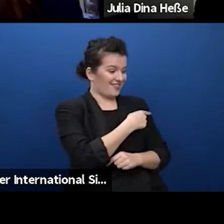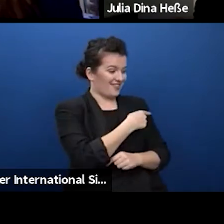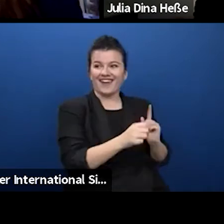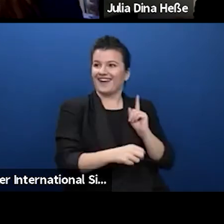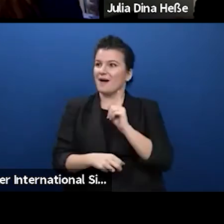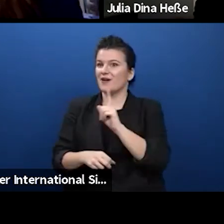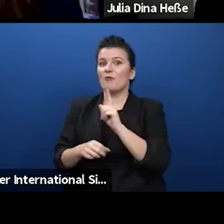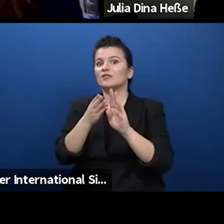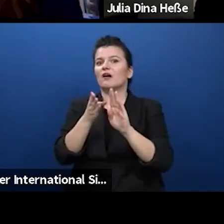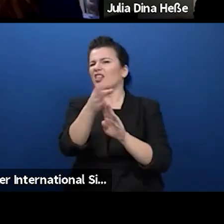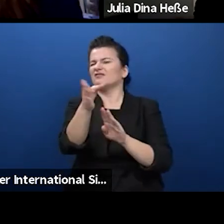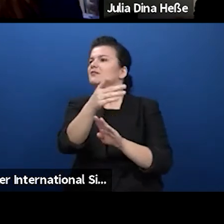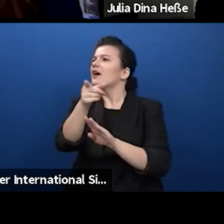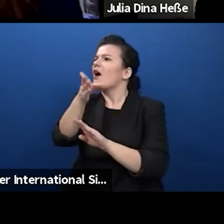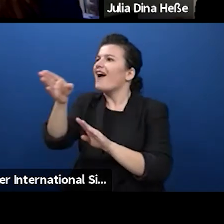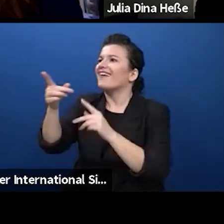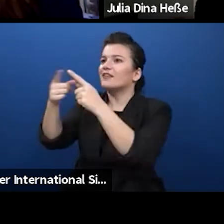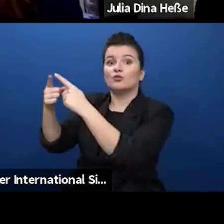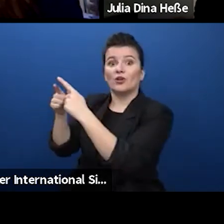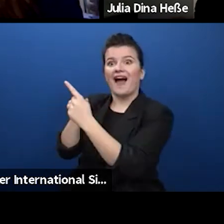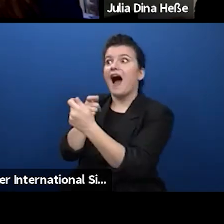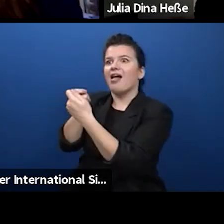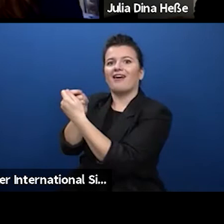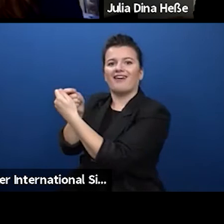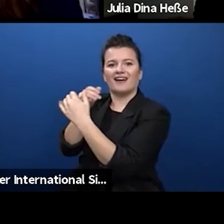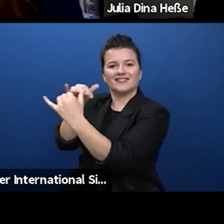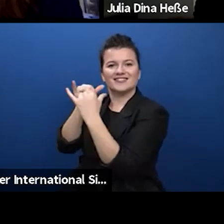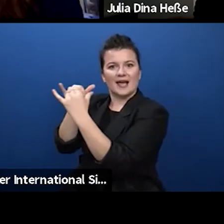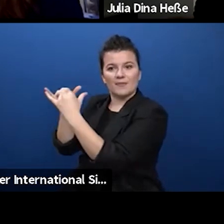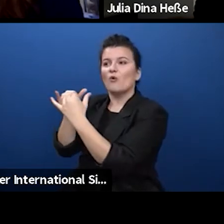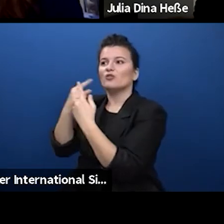the story that they recognized, so it's sometimes it's hard to talk about privilege and this